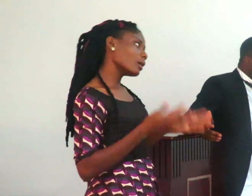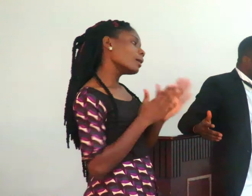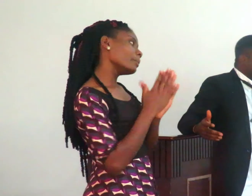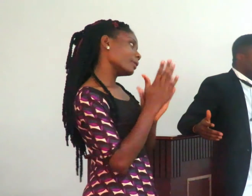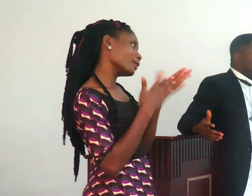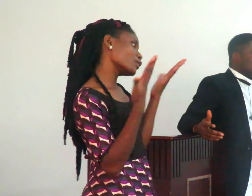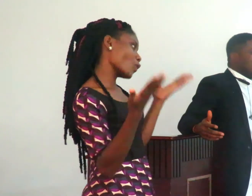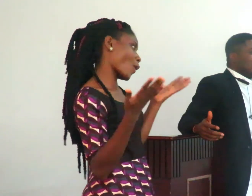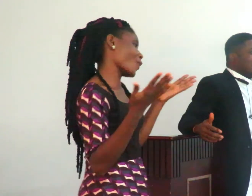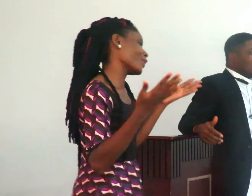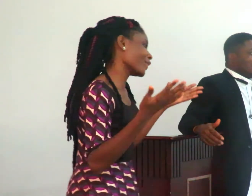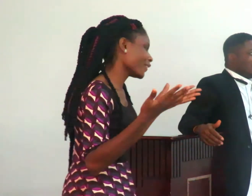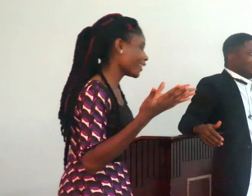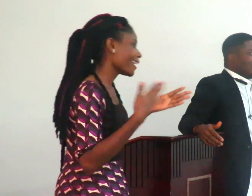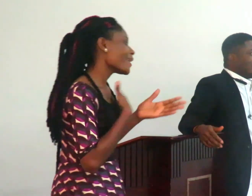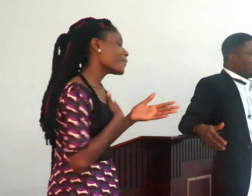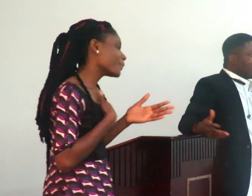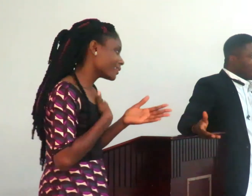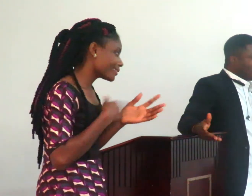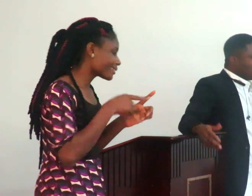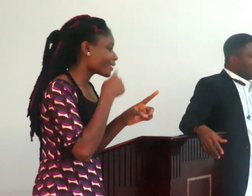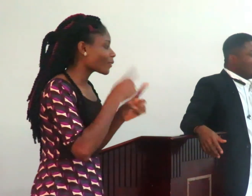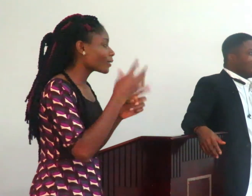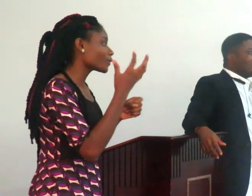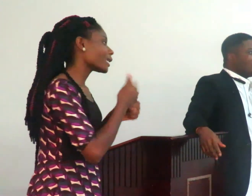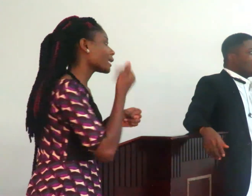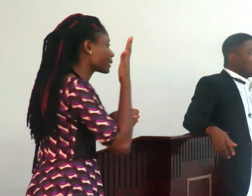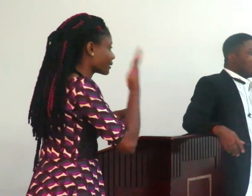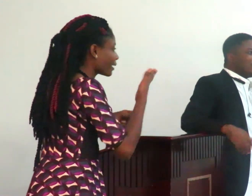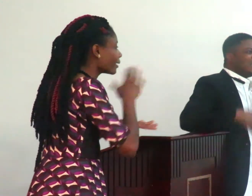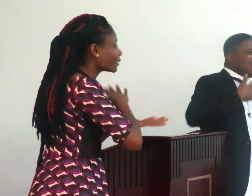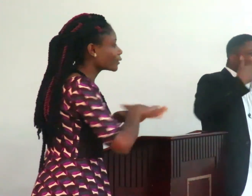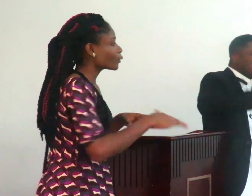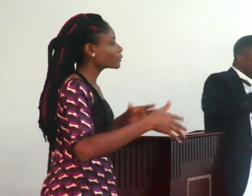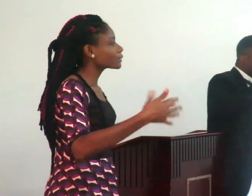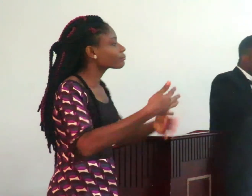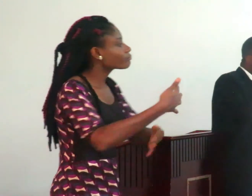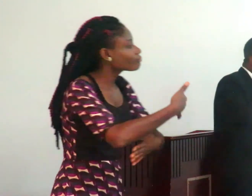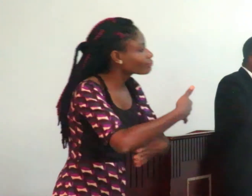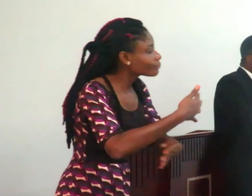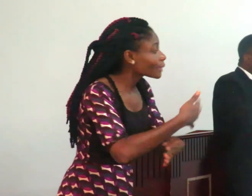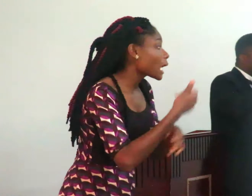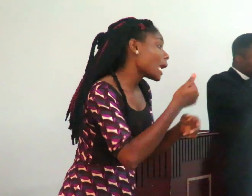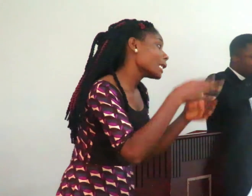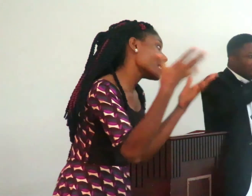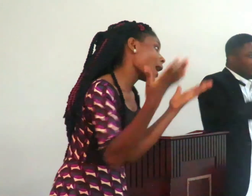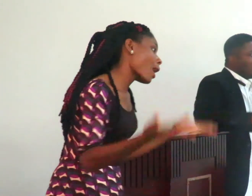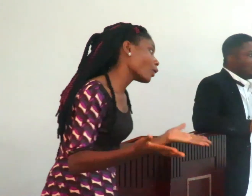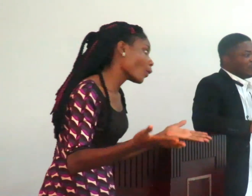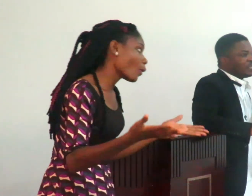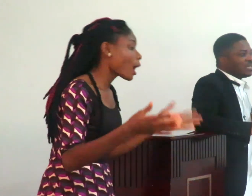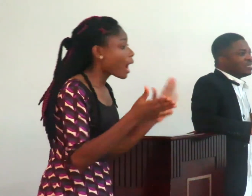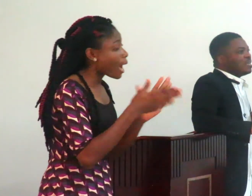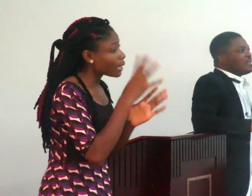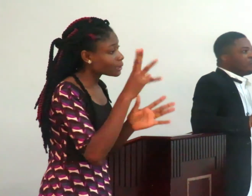without English, there would have been a language that Nigerians would use, there would have been an